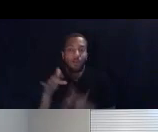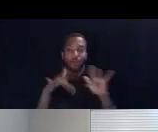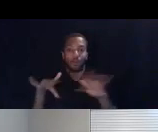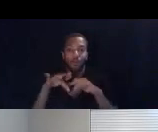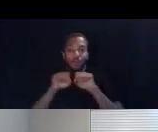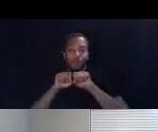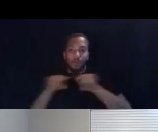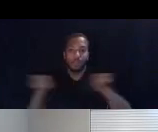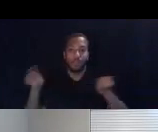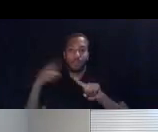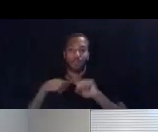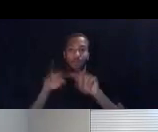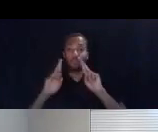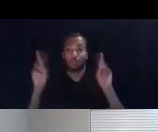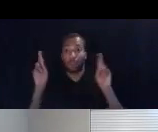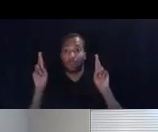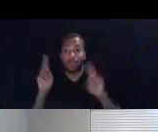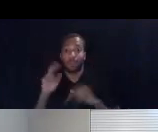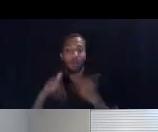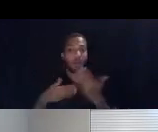when it's ready and all the links that were shared as well.